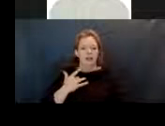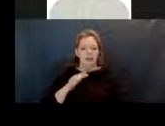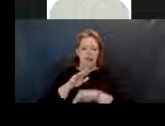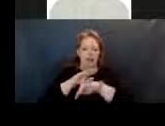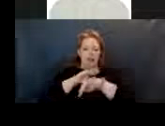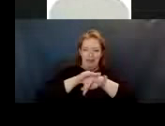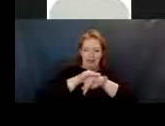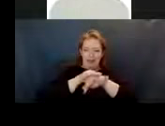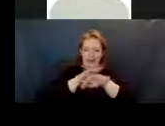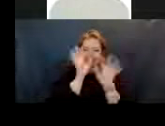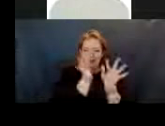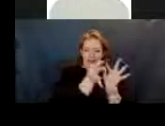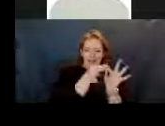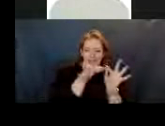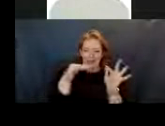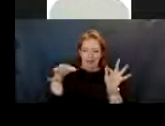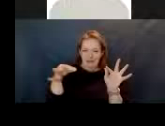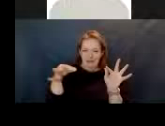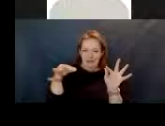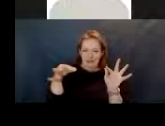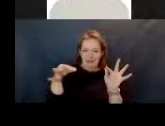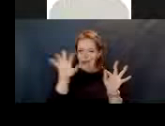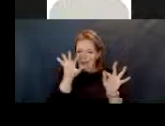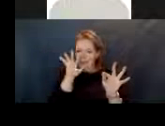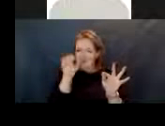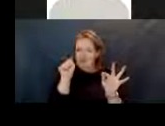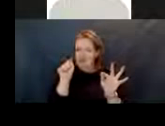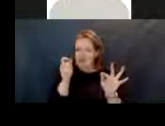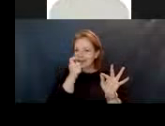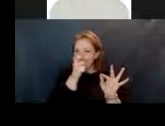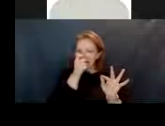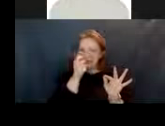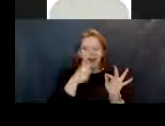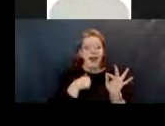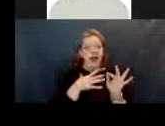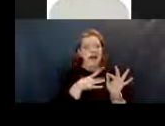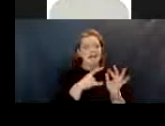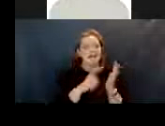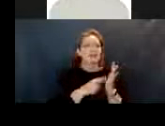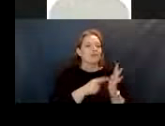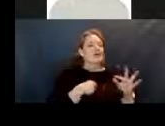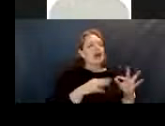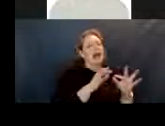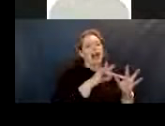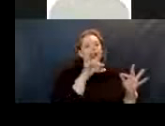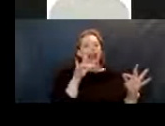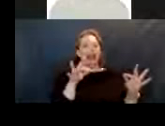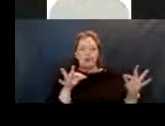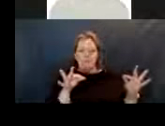I love when I get stuck or lost, when I keep running into impossibilities because there's